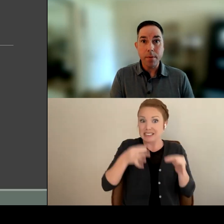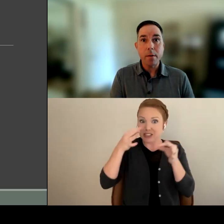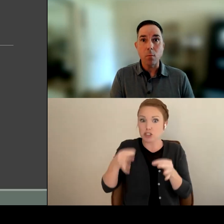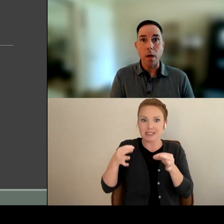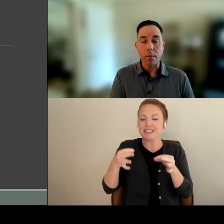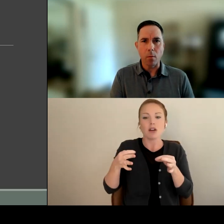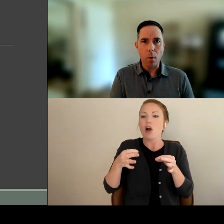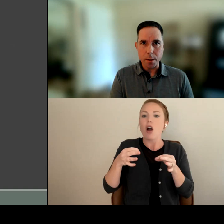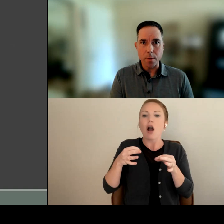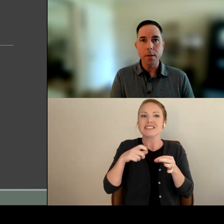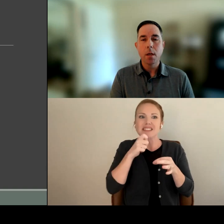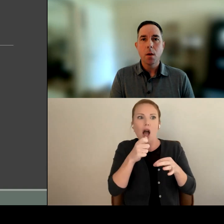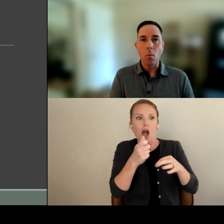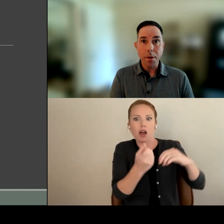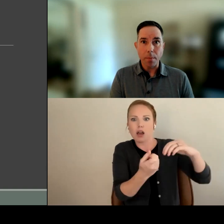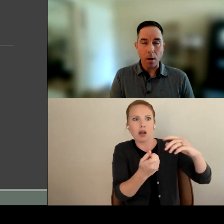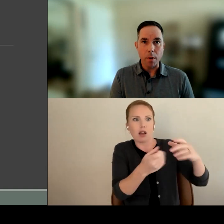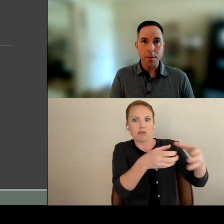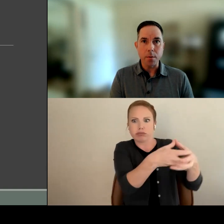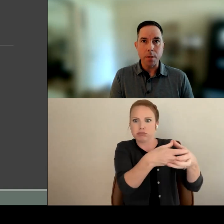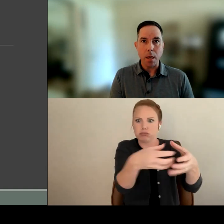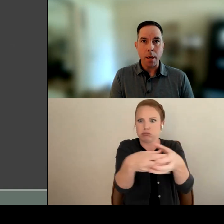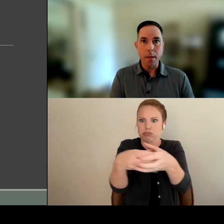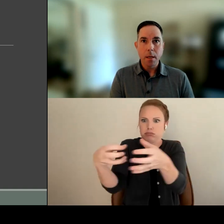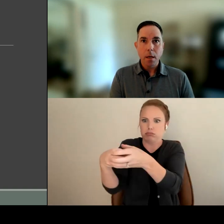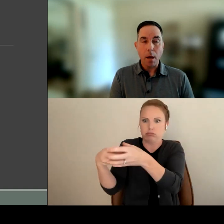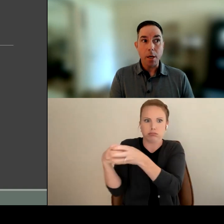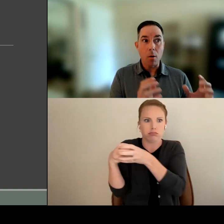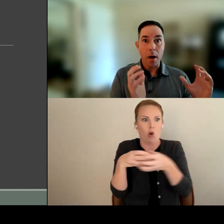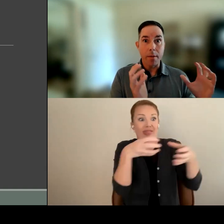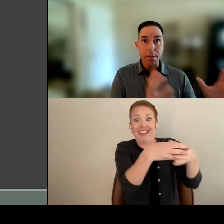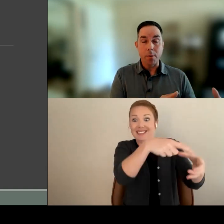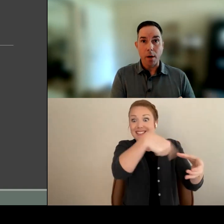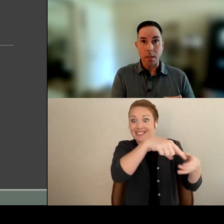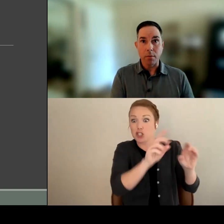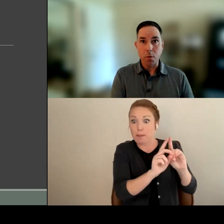It's very rare for one unit or one department to decide I'm going to buy this enterprise level tool.